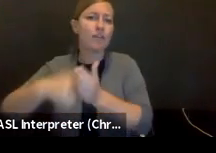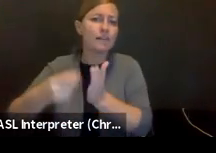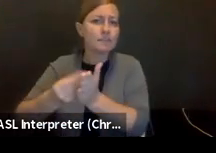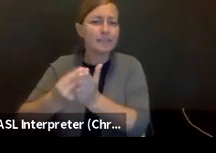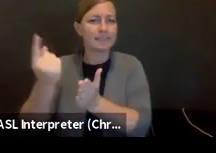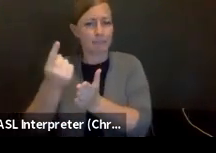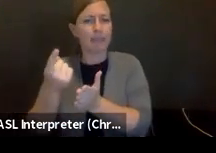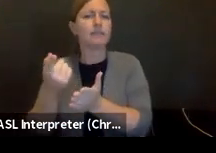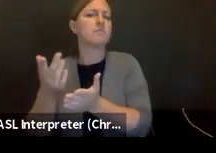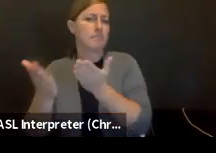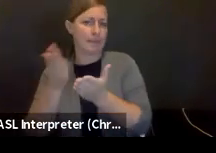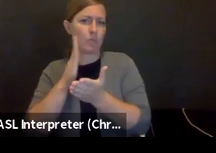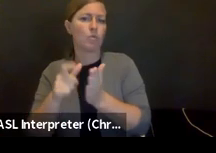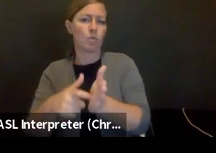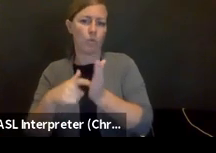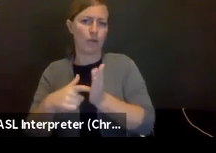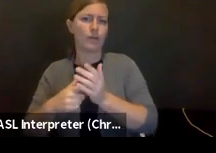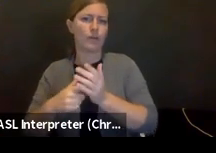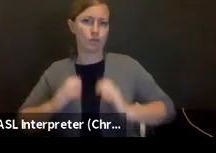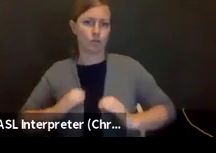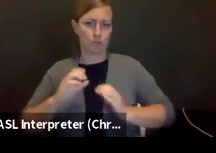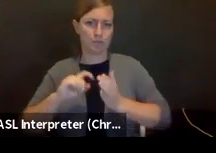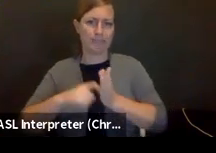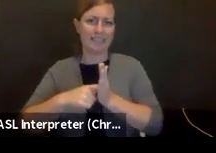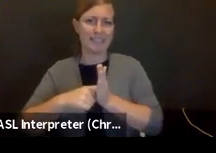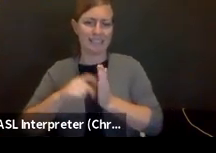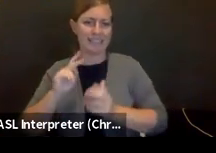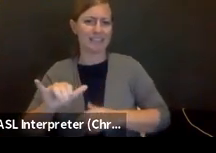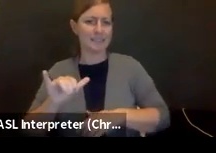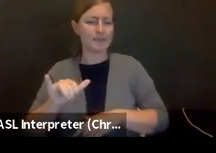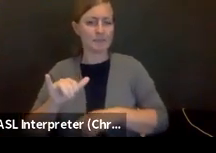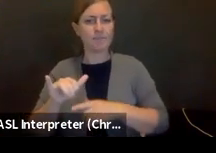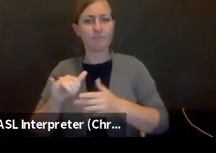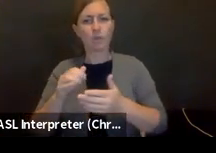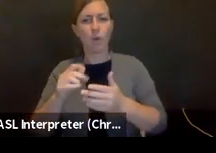ESD 189 - Amy Colburn: They might as you try to do this, it'll block you and say that you need to consumer key in a shared secret.